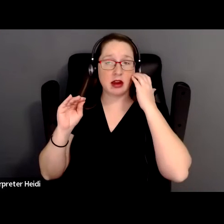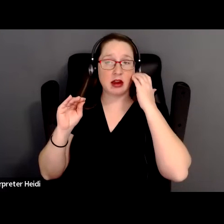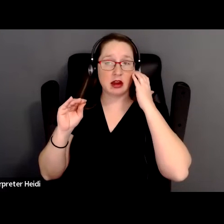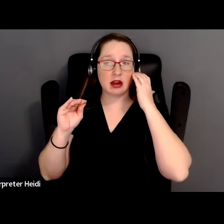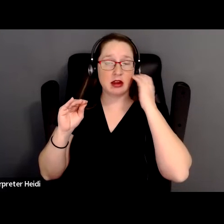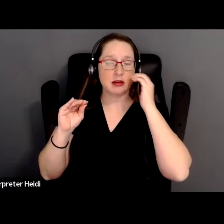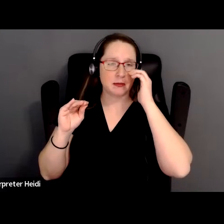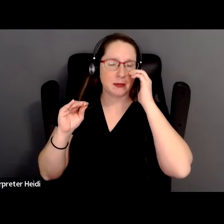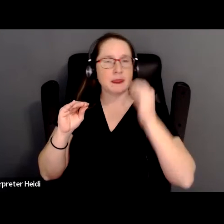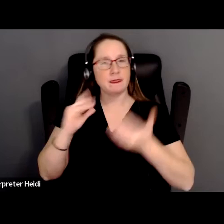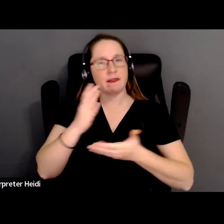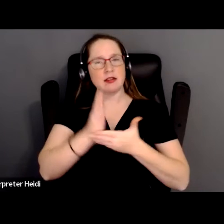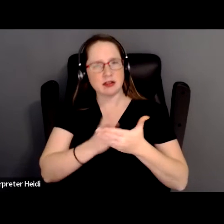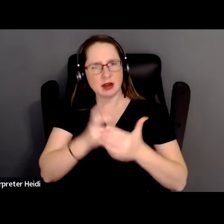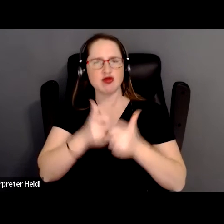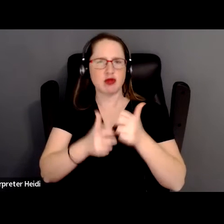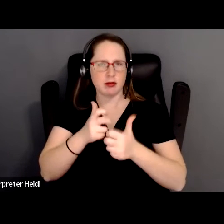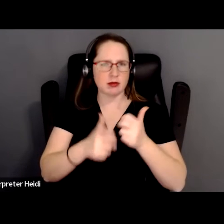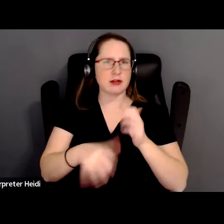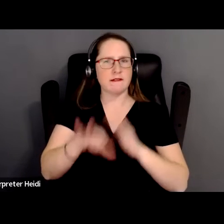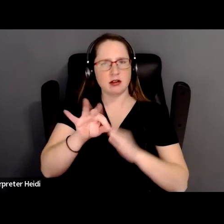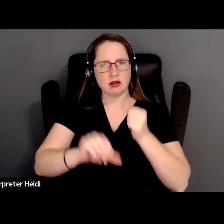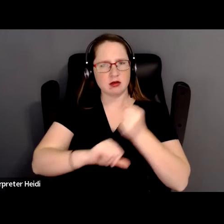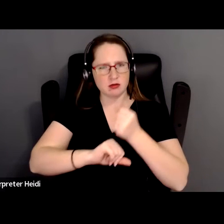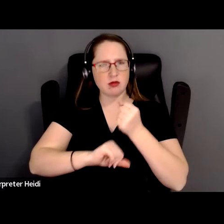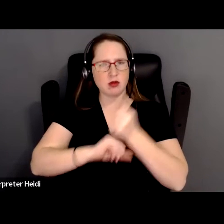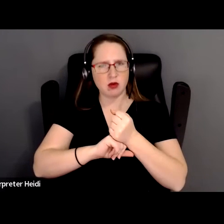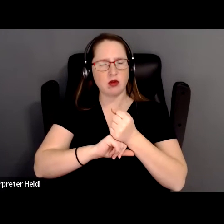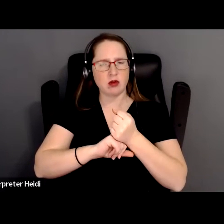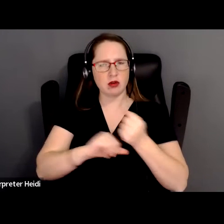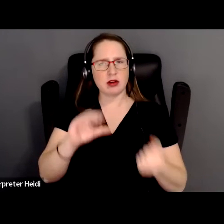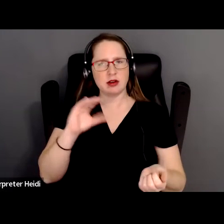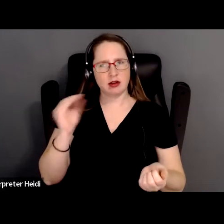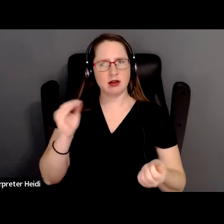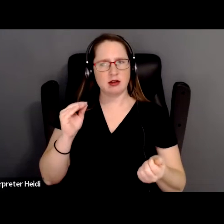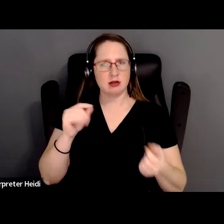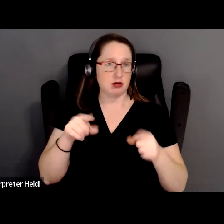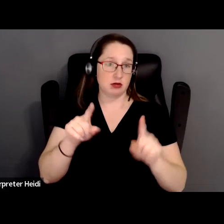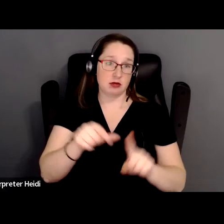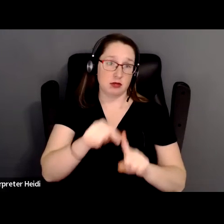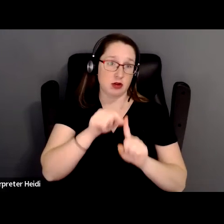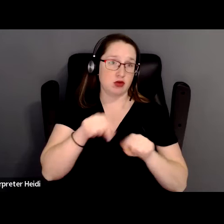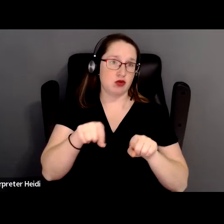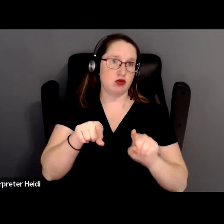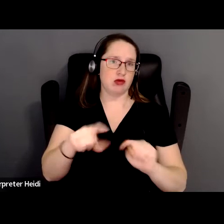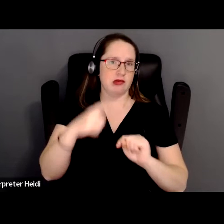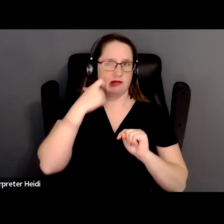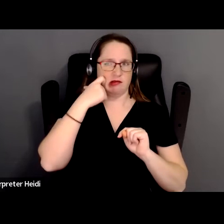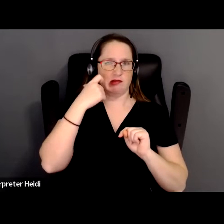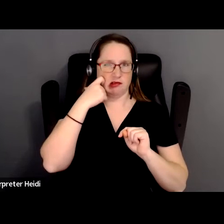been some troubles finding support, and during, especially during this last bit of time, when the